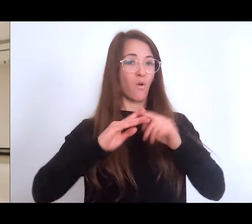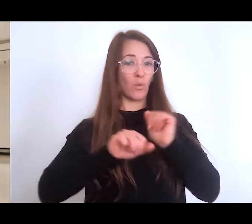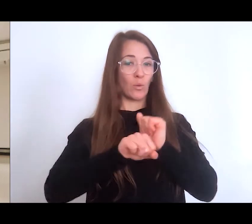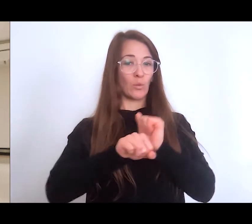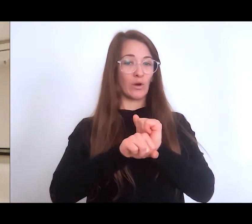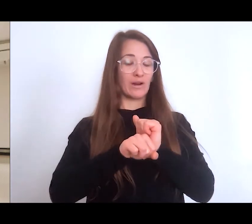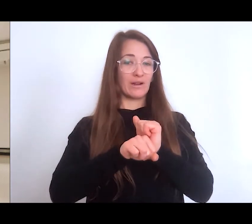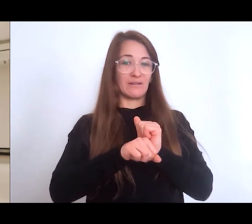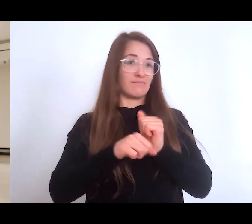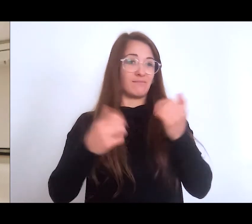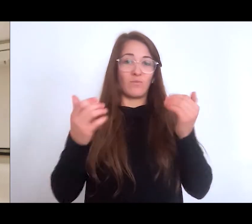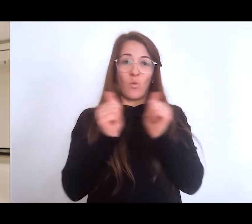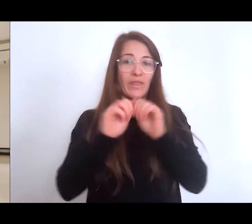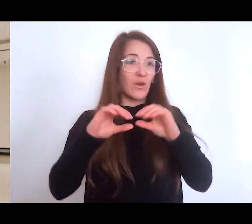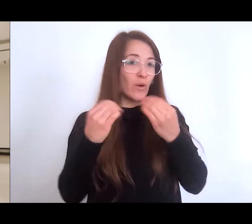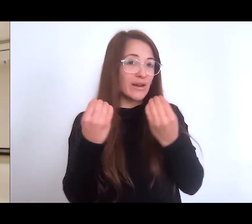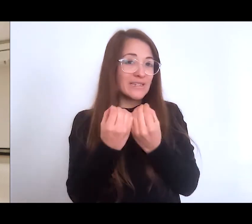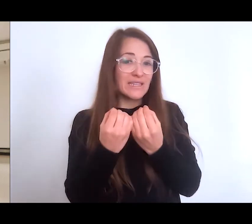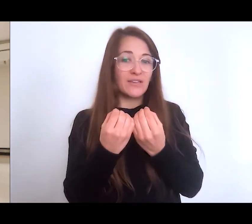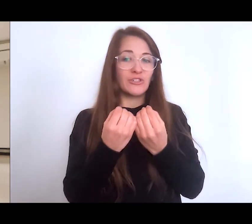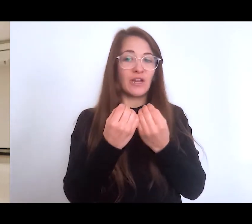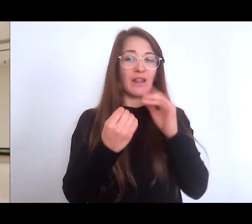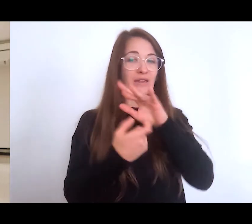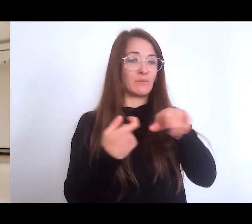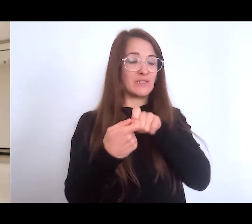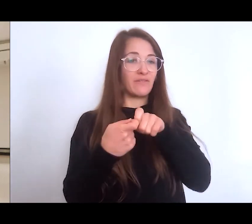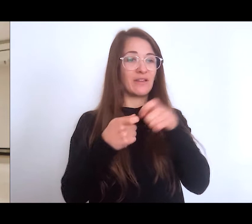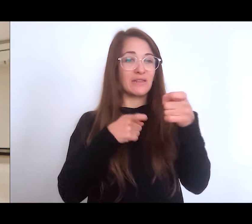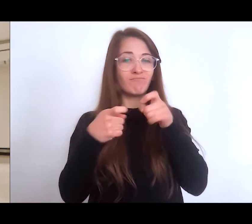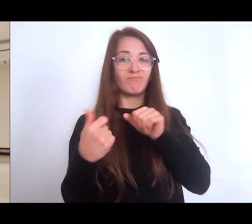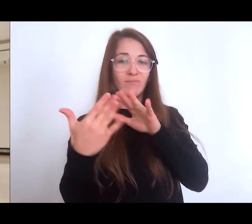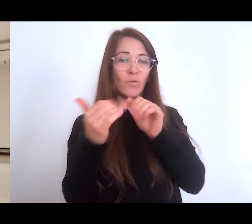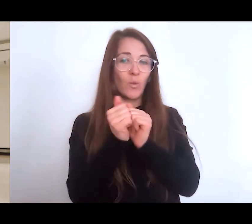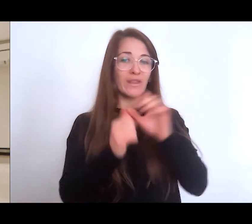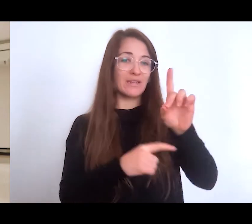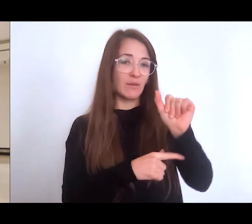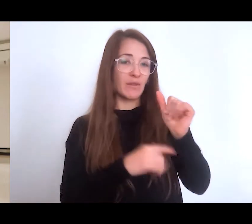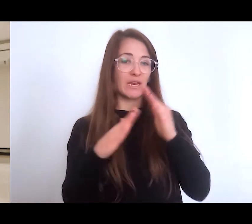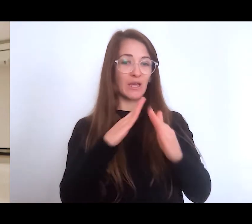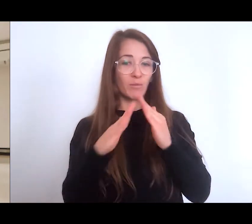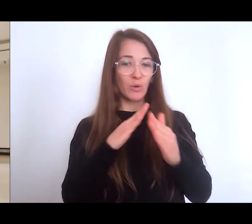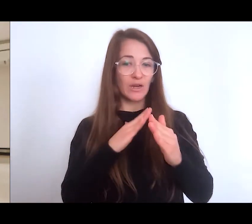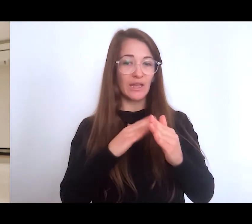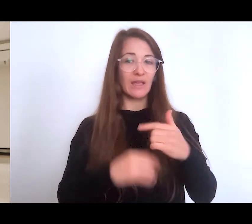GET INTO WORKING WITH AN ORGANIZATION THAT SPECIFICALLY WAS DEALING WITH A DISABILITY